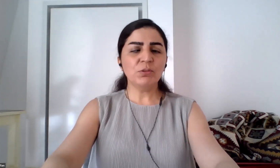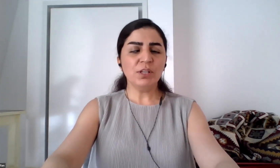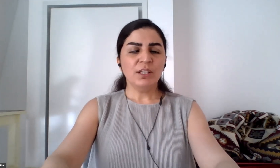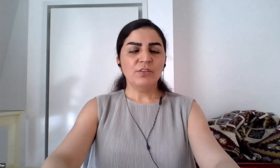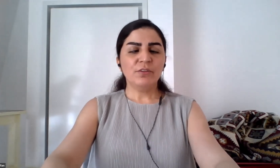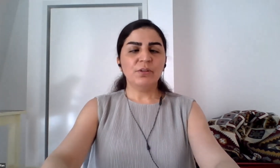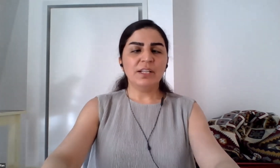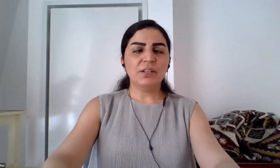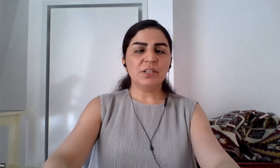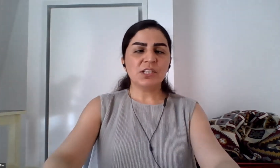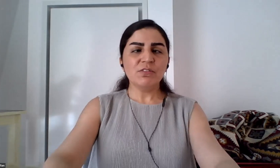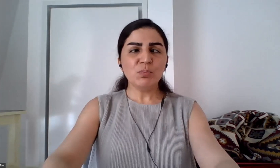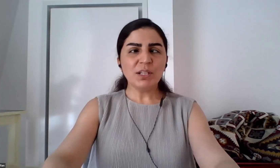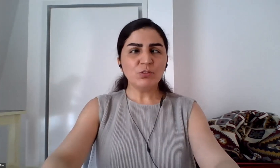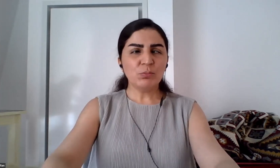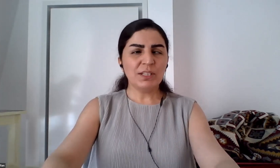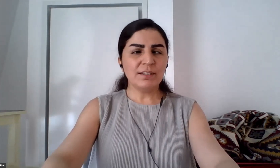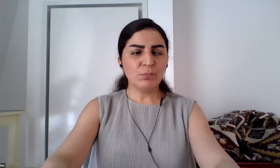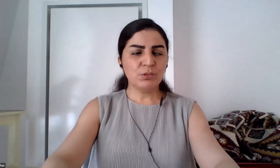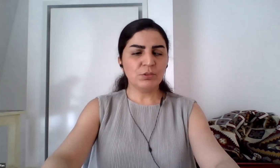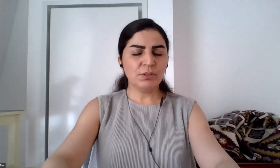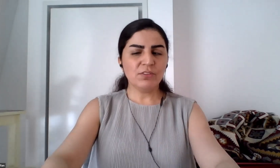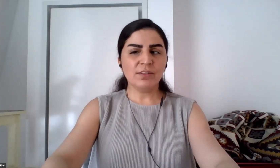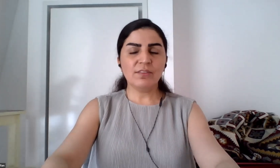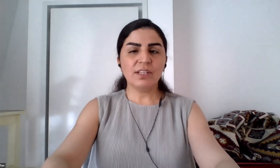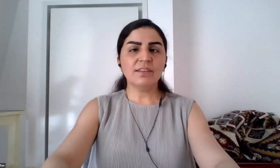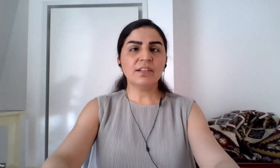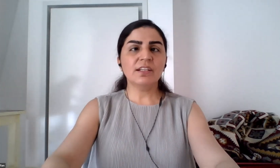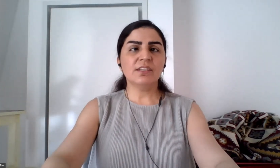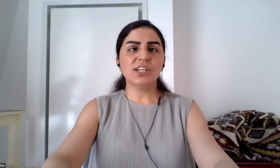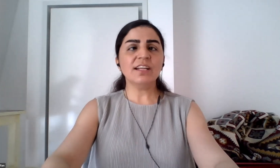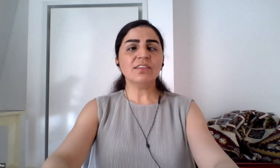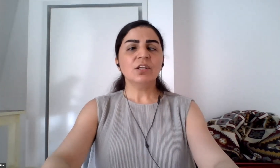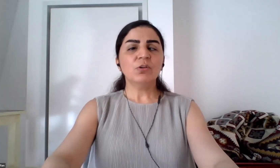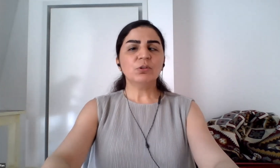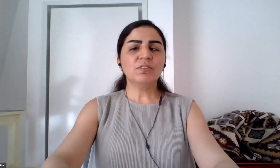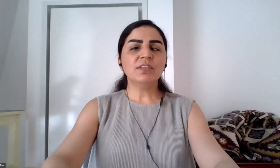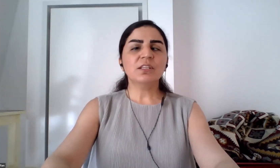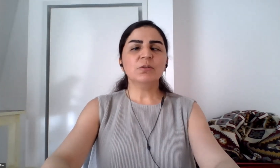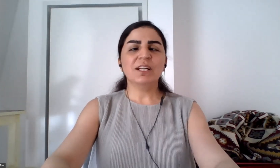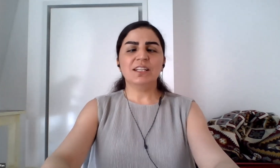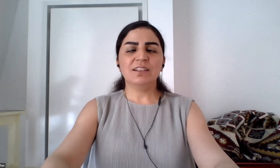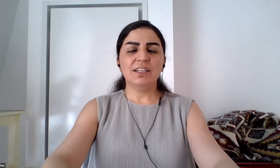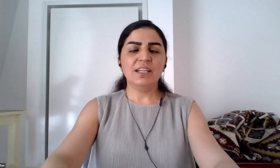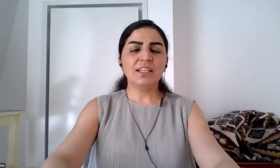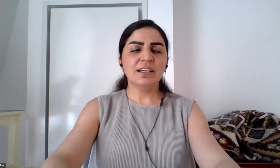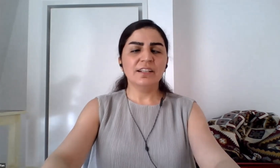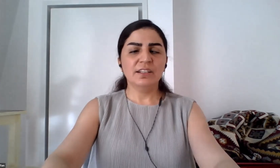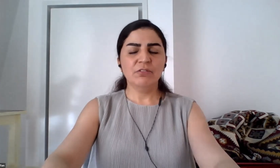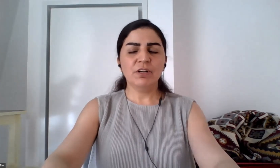also example from world food program. Then we'll have opportunities for questions and actions from you. I encourage